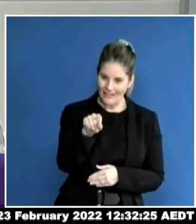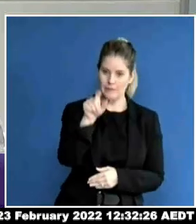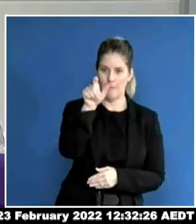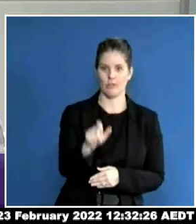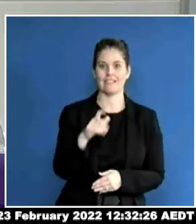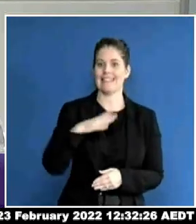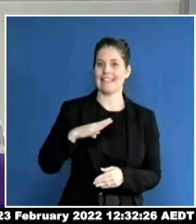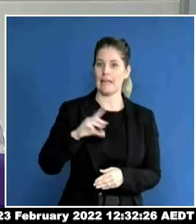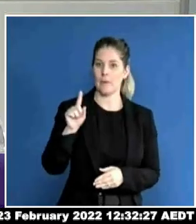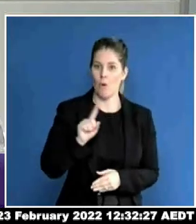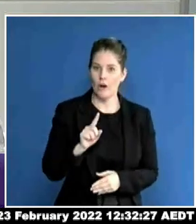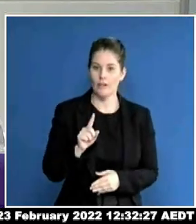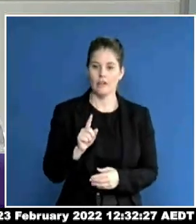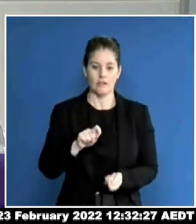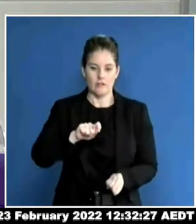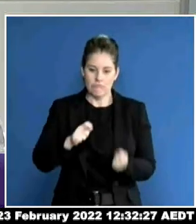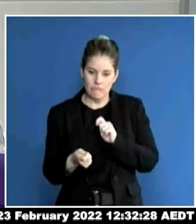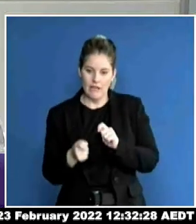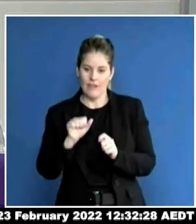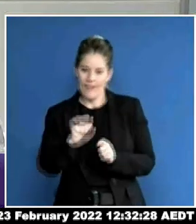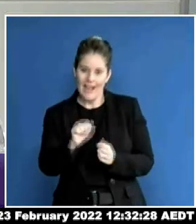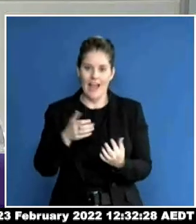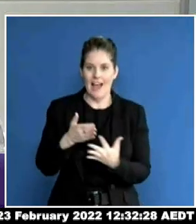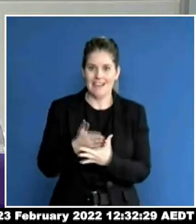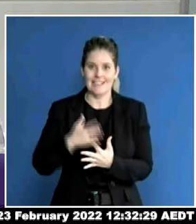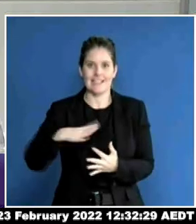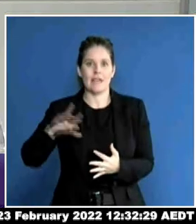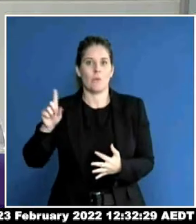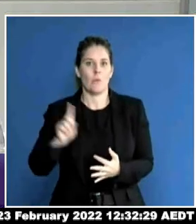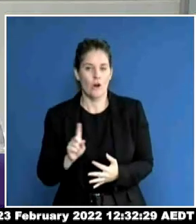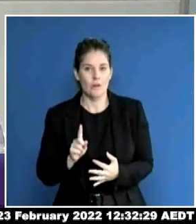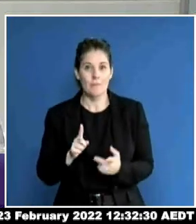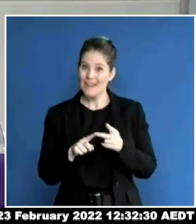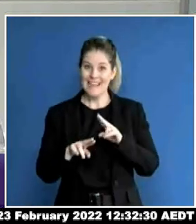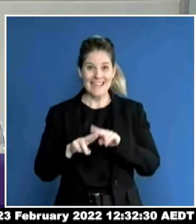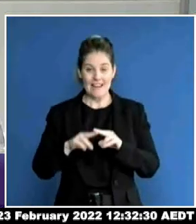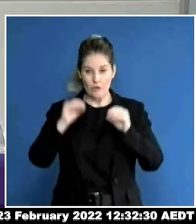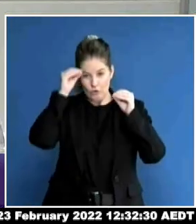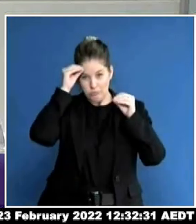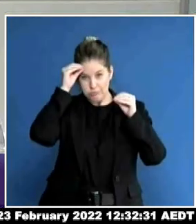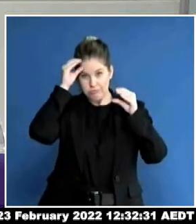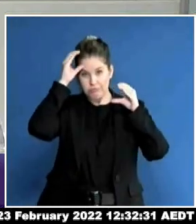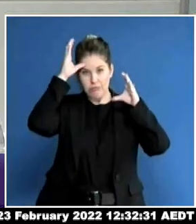If you are a professional in that space, the more you do that, the more you gain more and more understanding of access and disability.